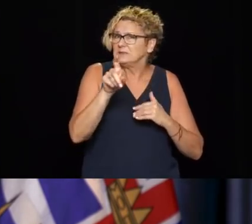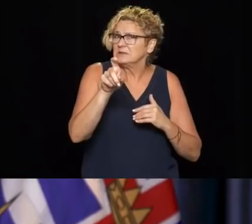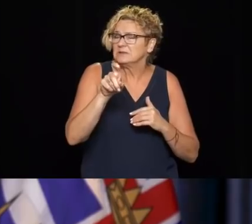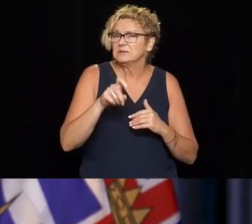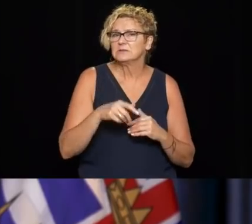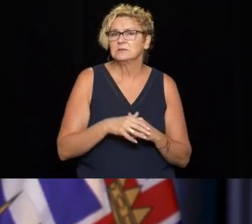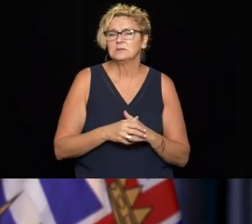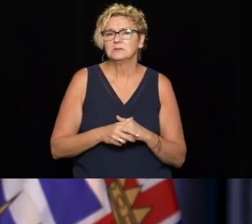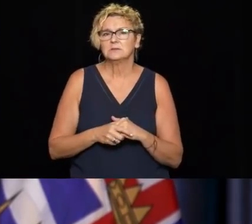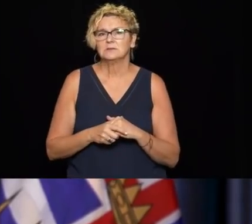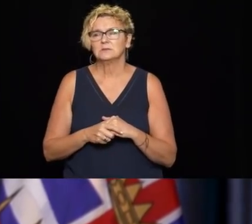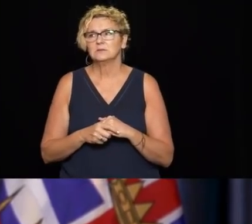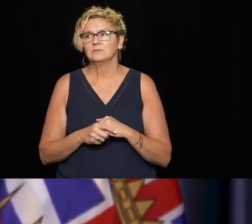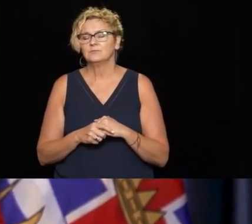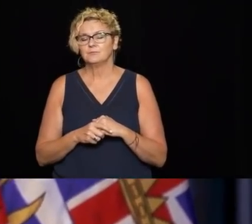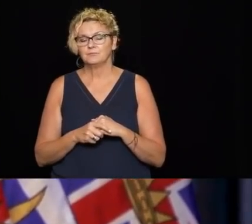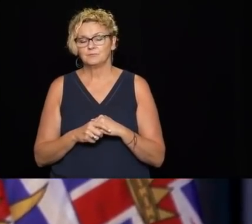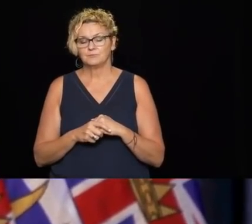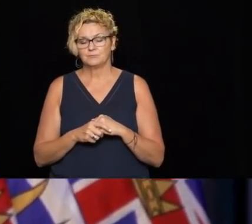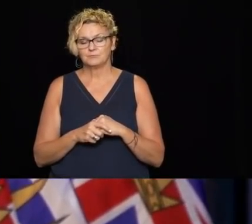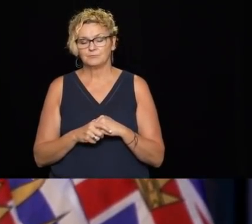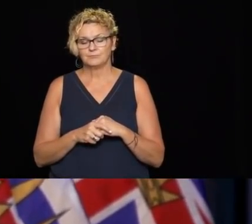to mitigate those risks.